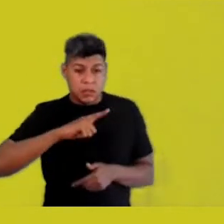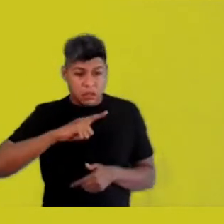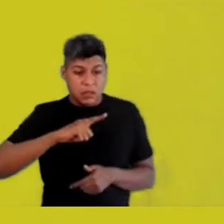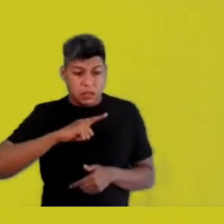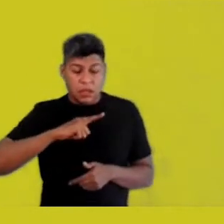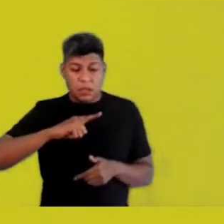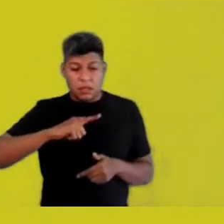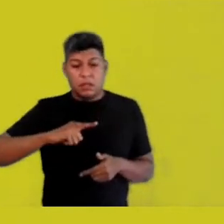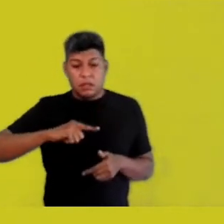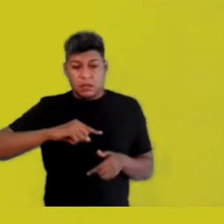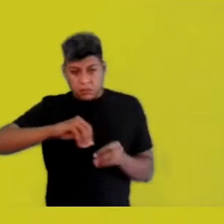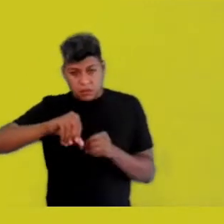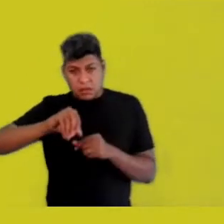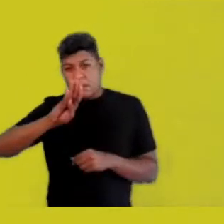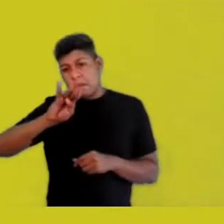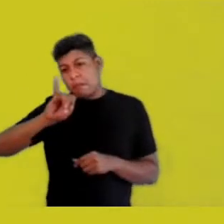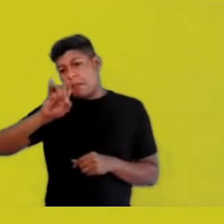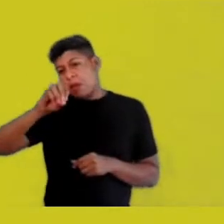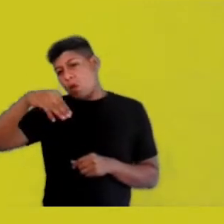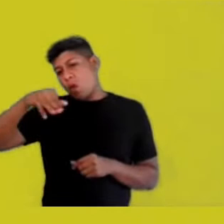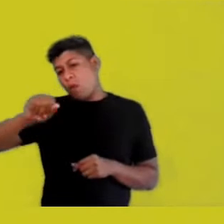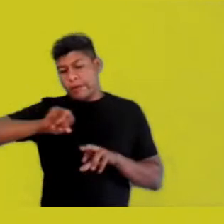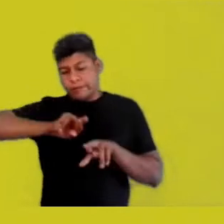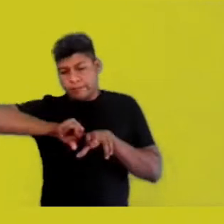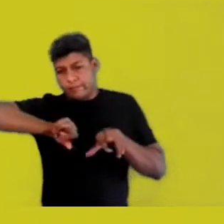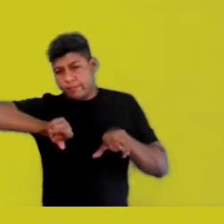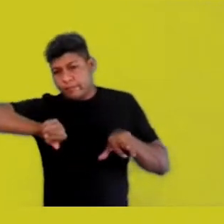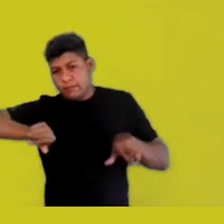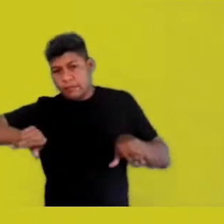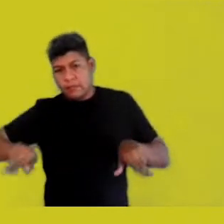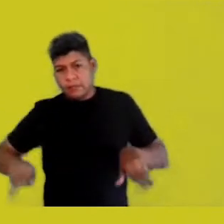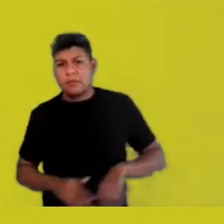in the most different biomes, the Atlantic Forest,